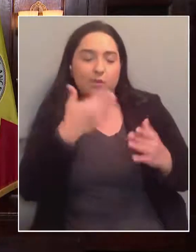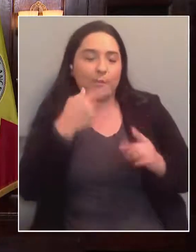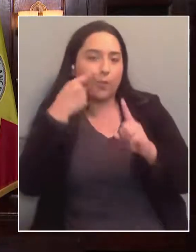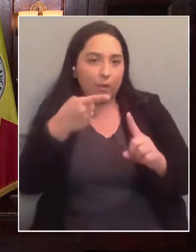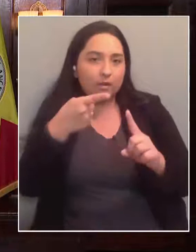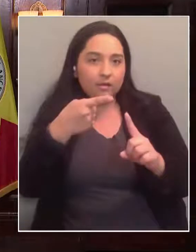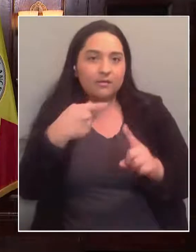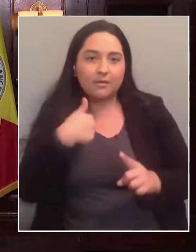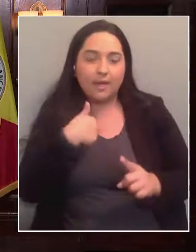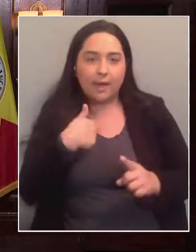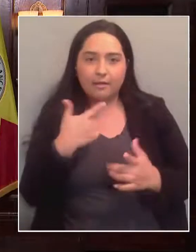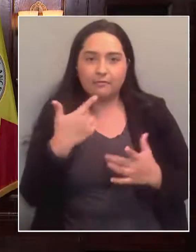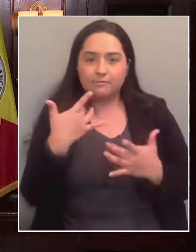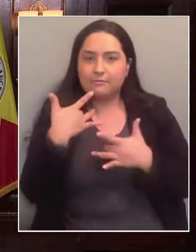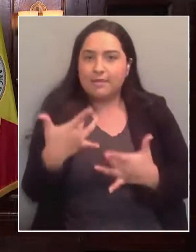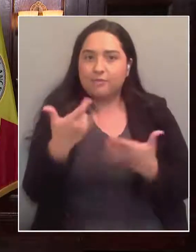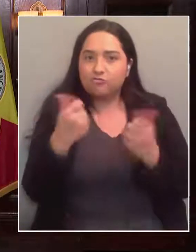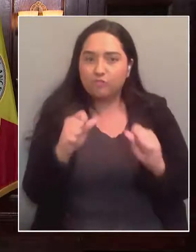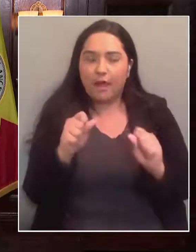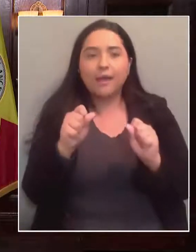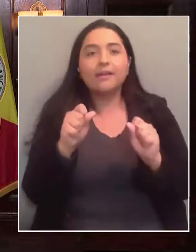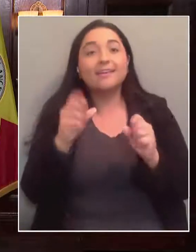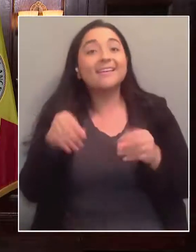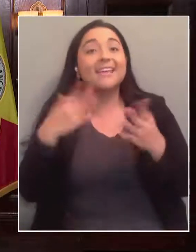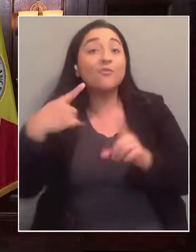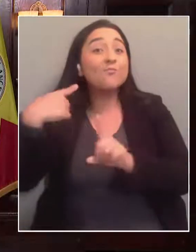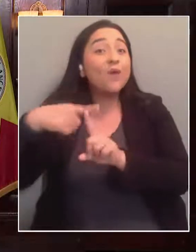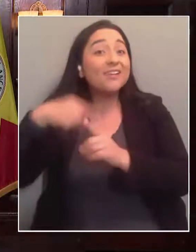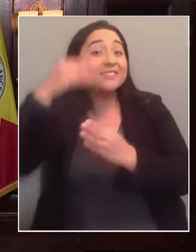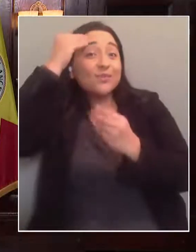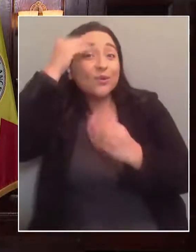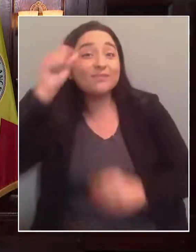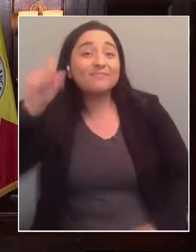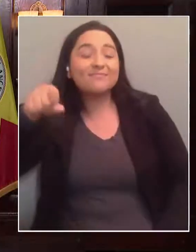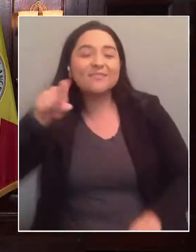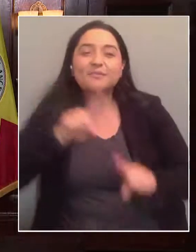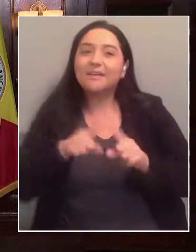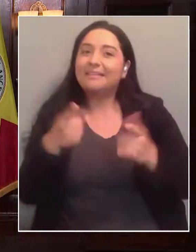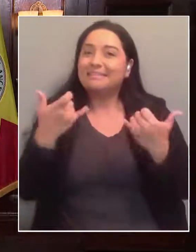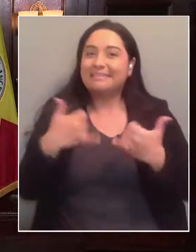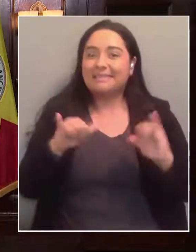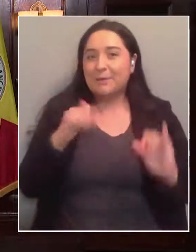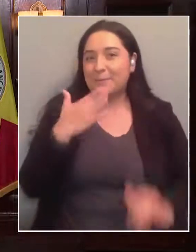THINK YOU HAVE A GOOD POINT, I SAY HERE ARE YOUR NEWS, BUT IT'S STILL REALLY BAD.